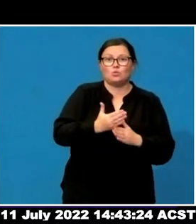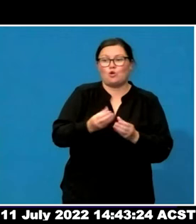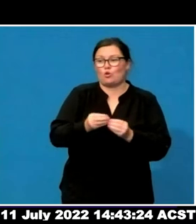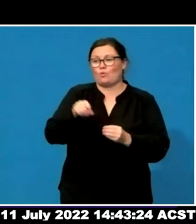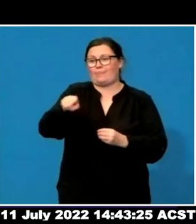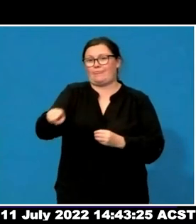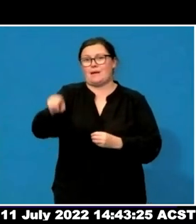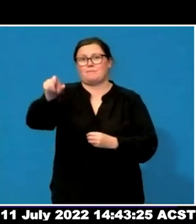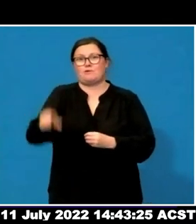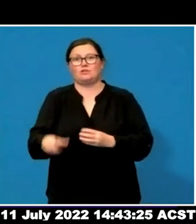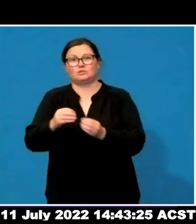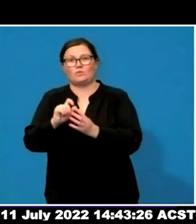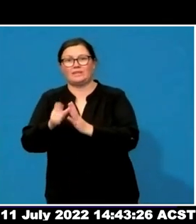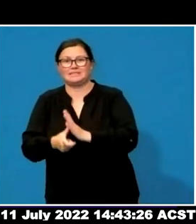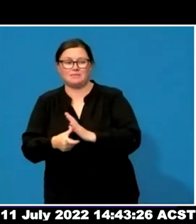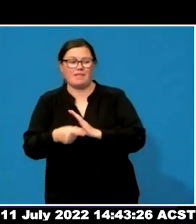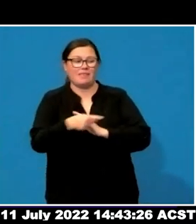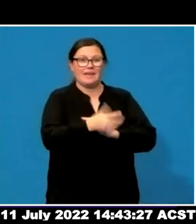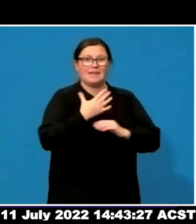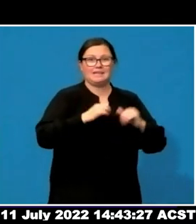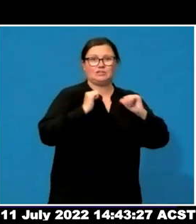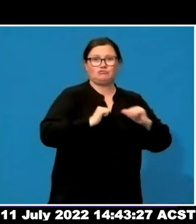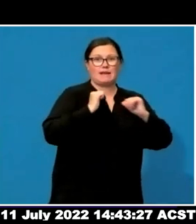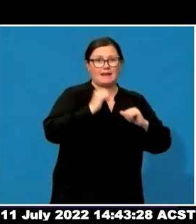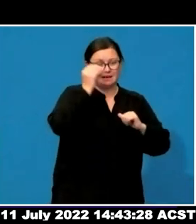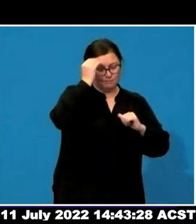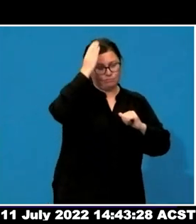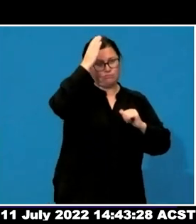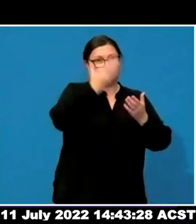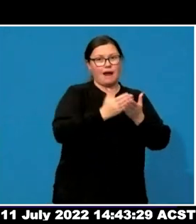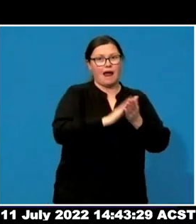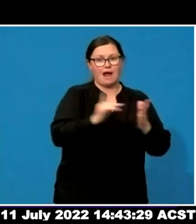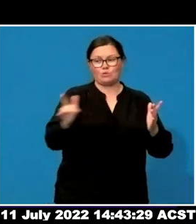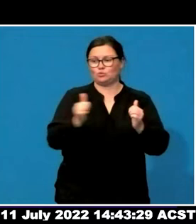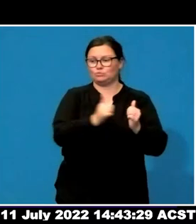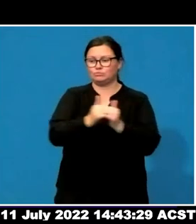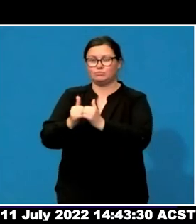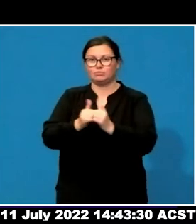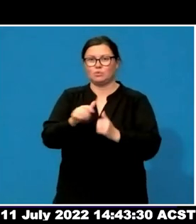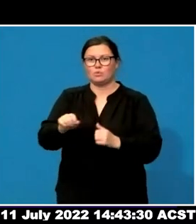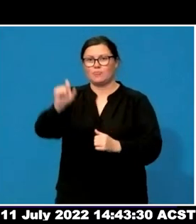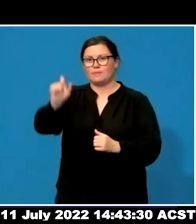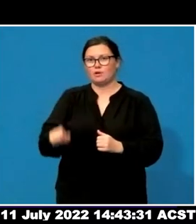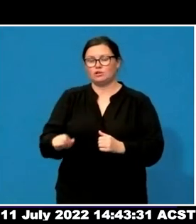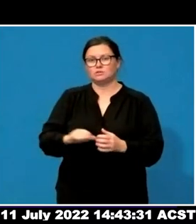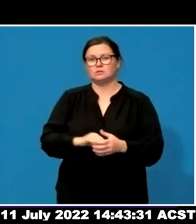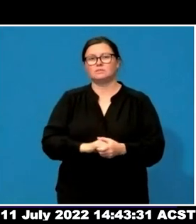I want to explore further your philosophical approach to a situation like